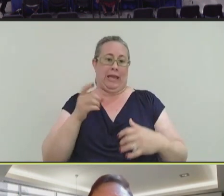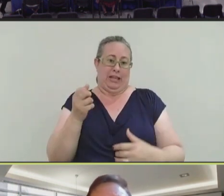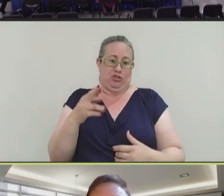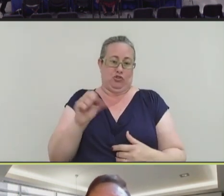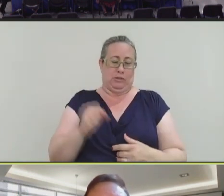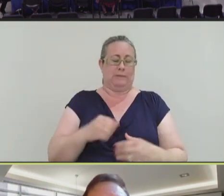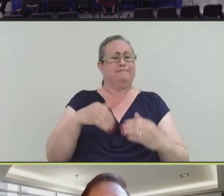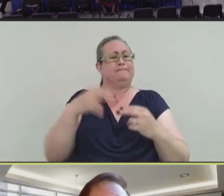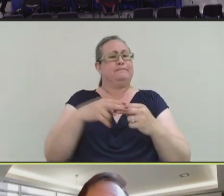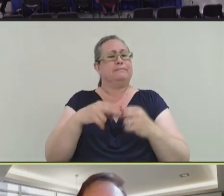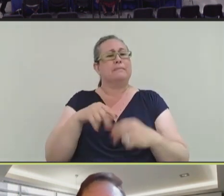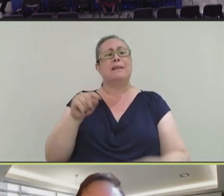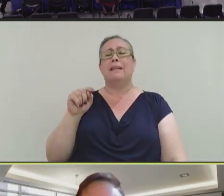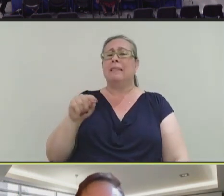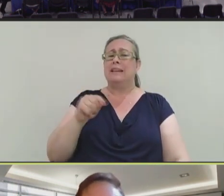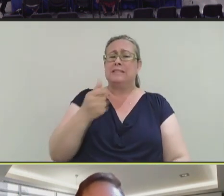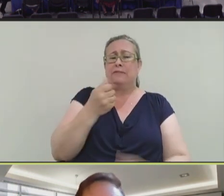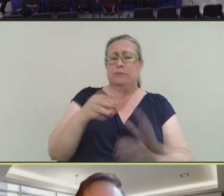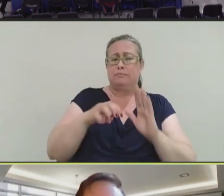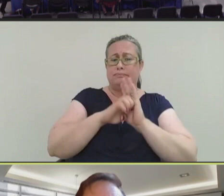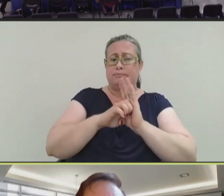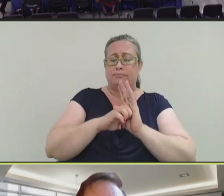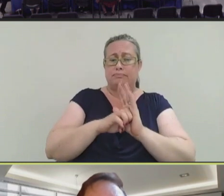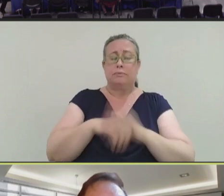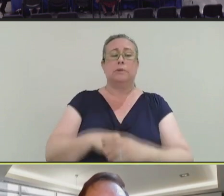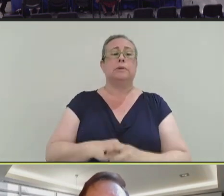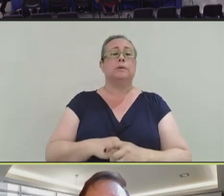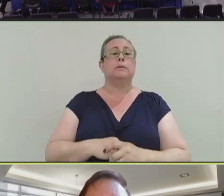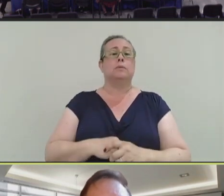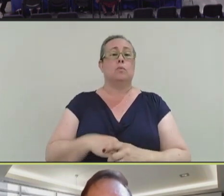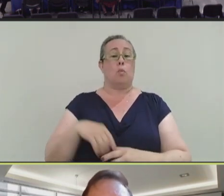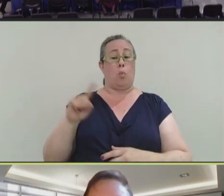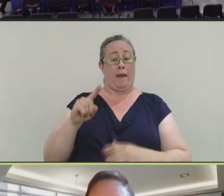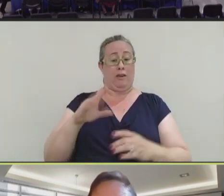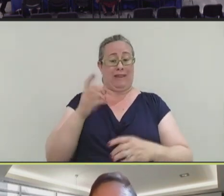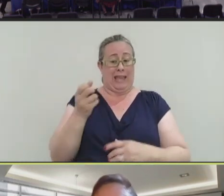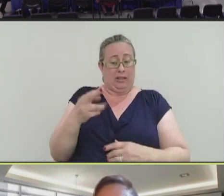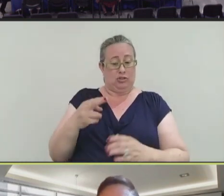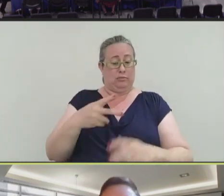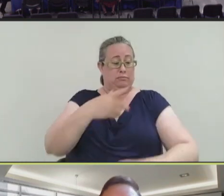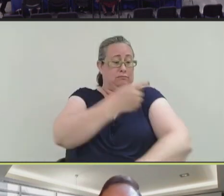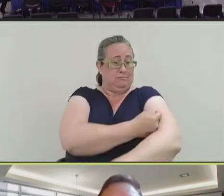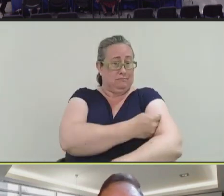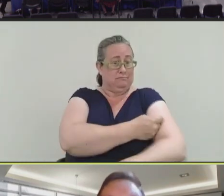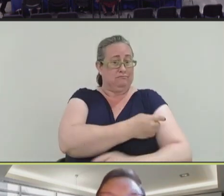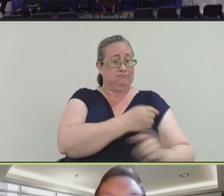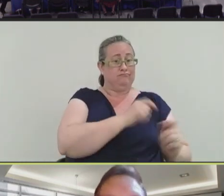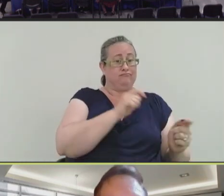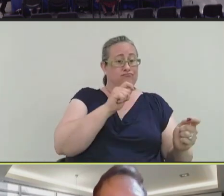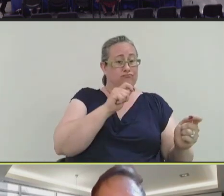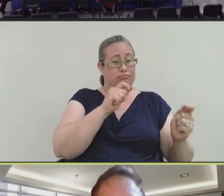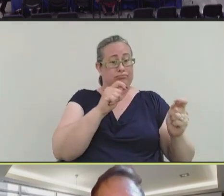So, this is just a few examples of where cancer vaccines have come quite far in the